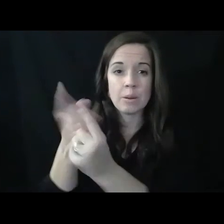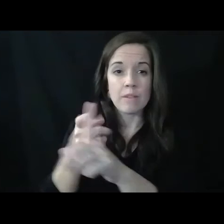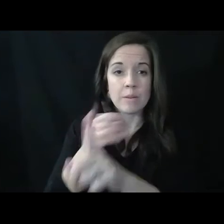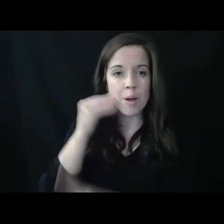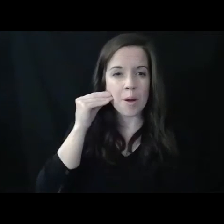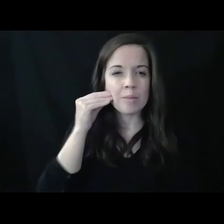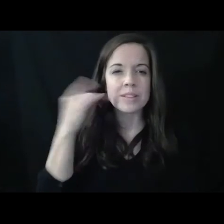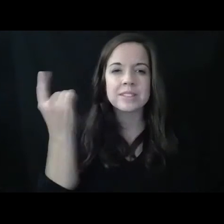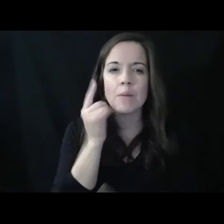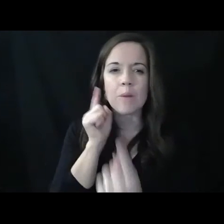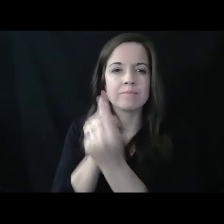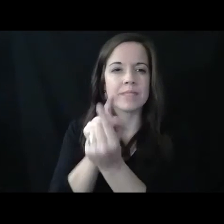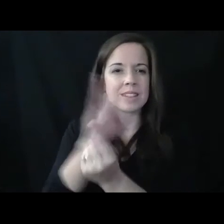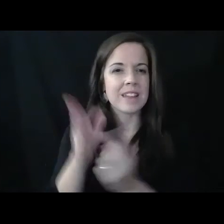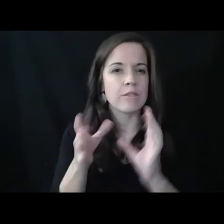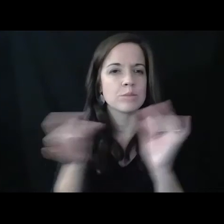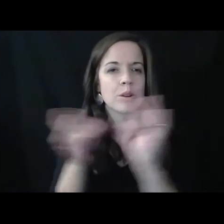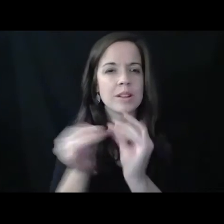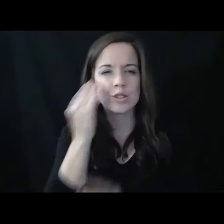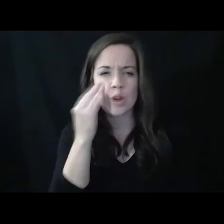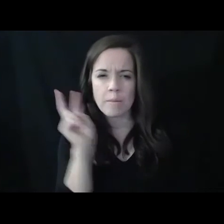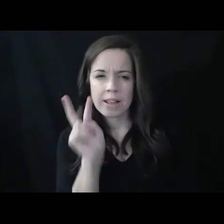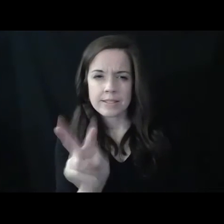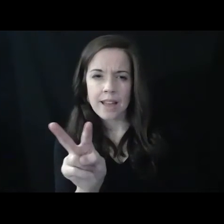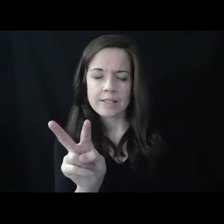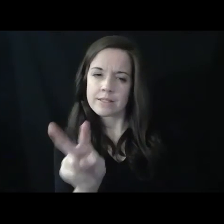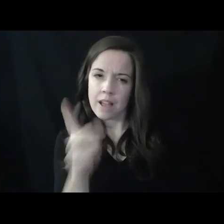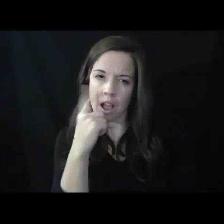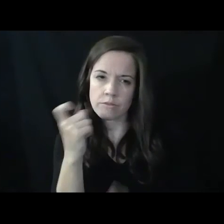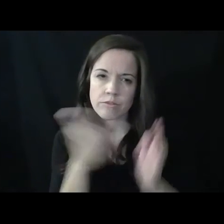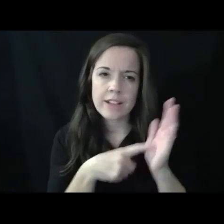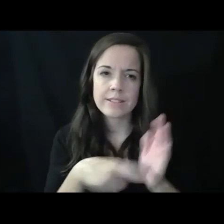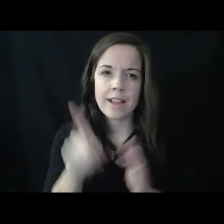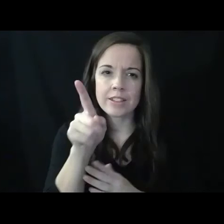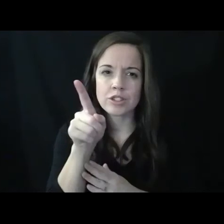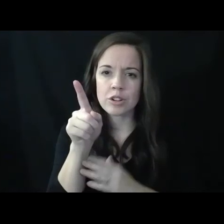never spoken to, but know by sight—I recognized her with a surge of joy.”